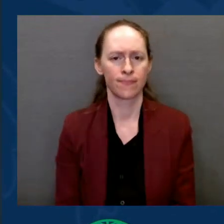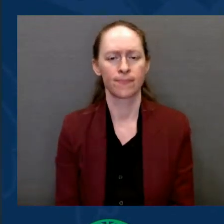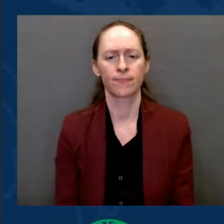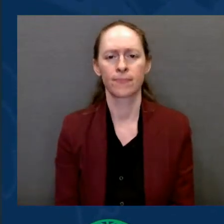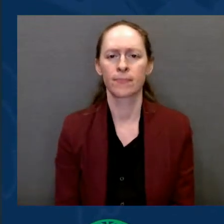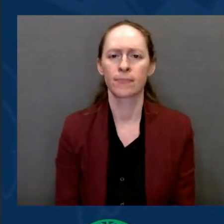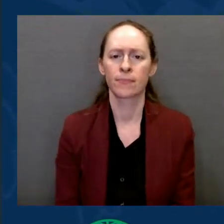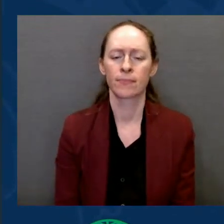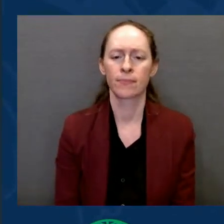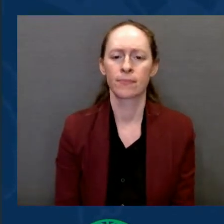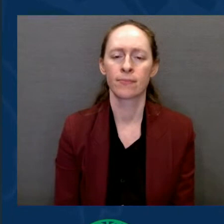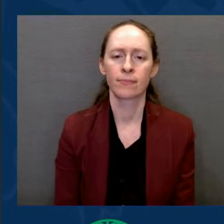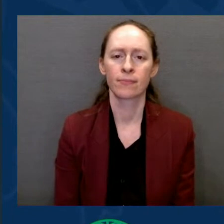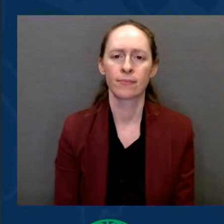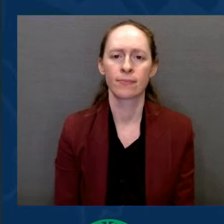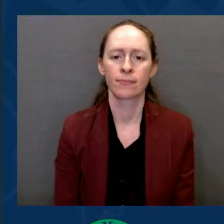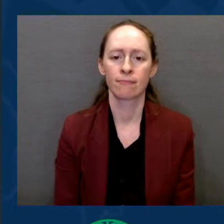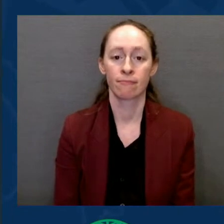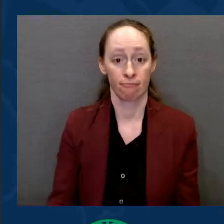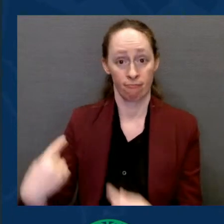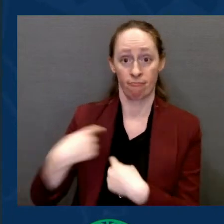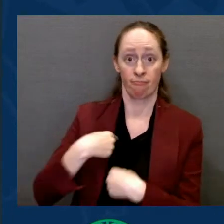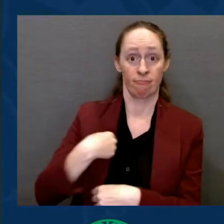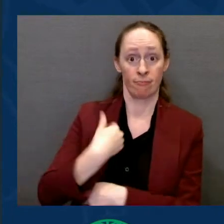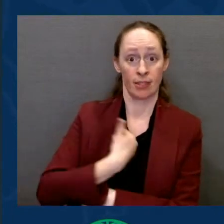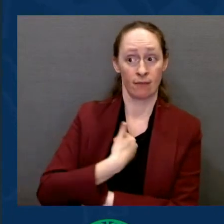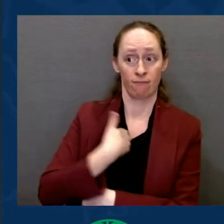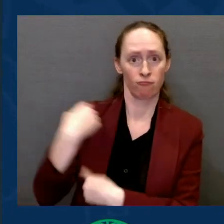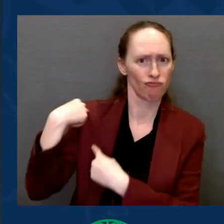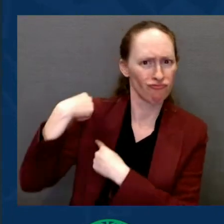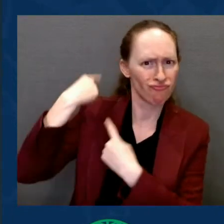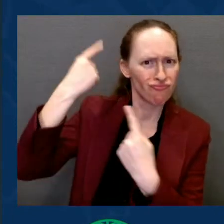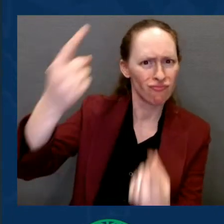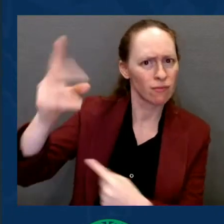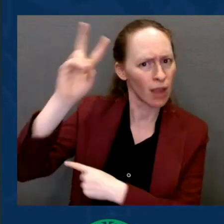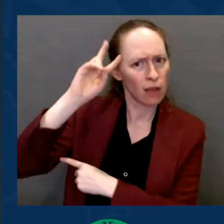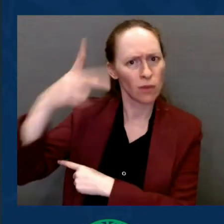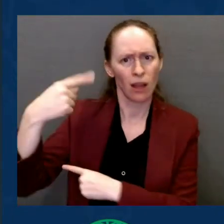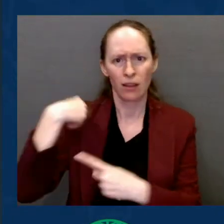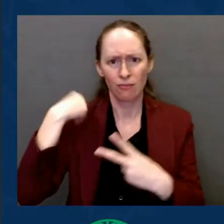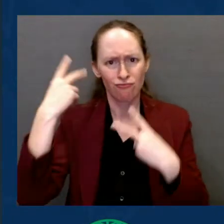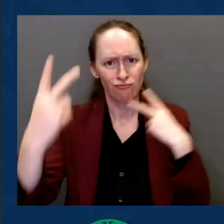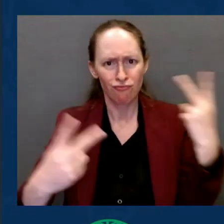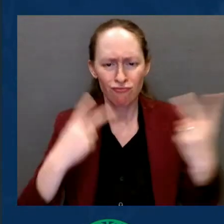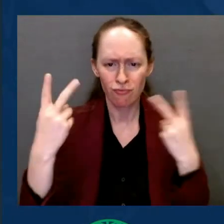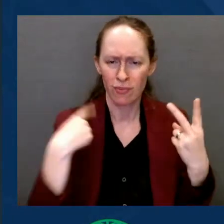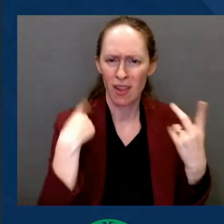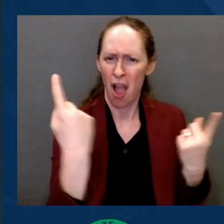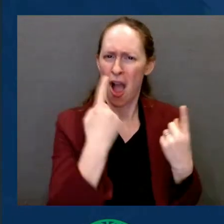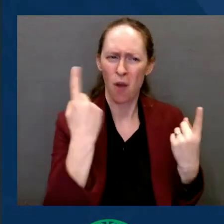above the property li- -- poverty line around the world. And the largest expansion of that --